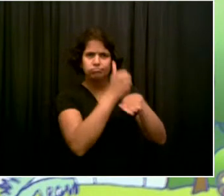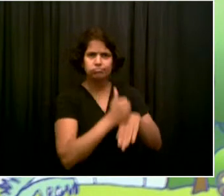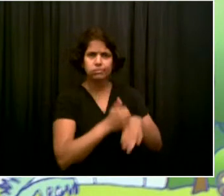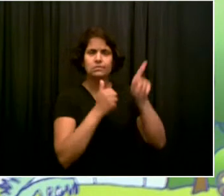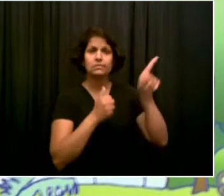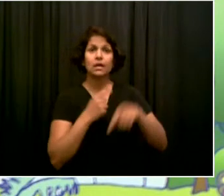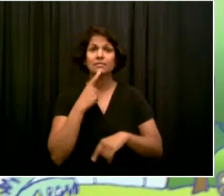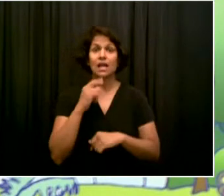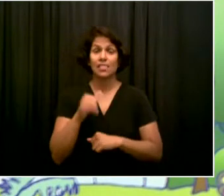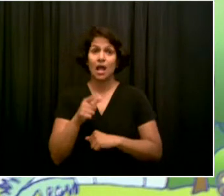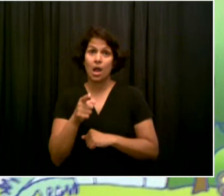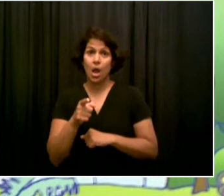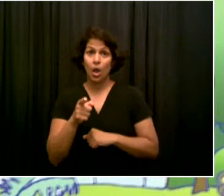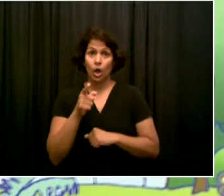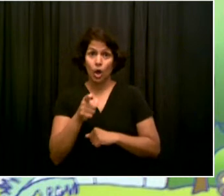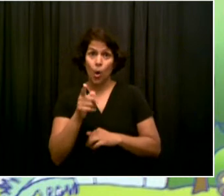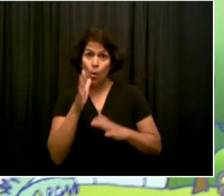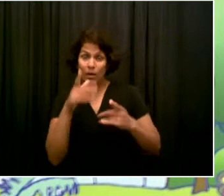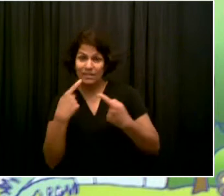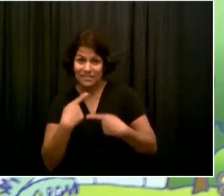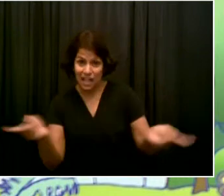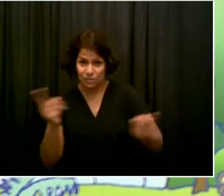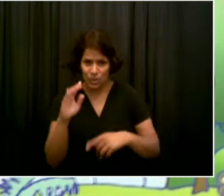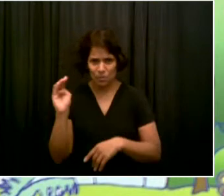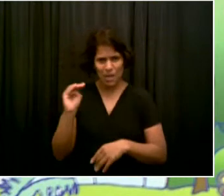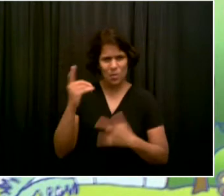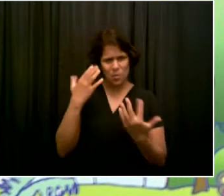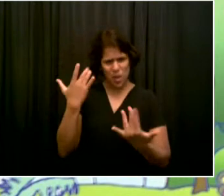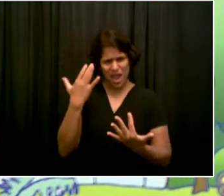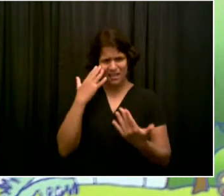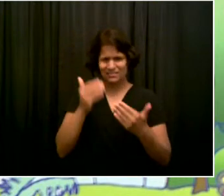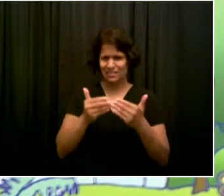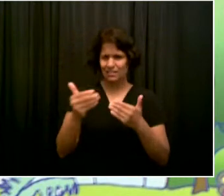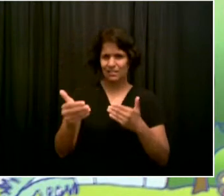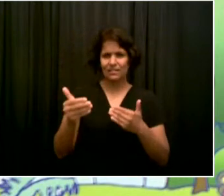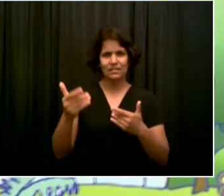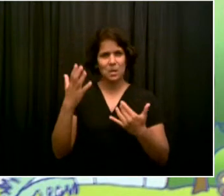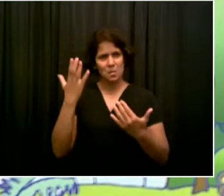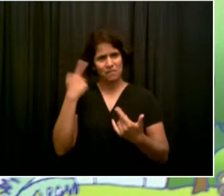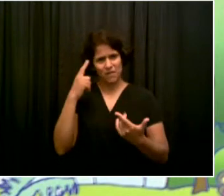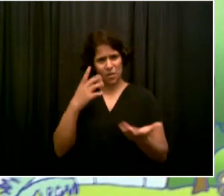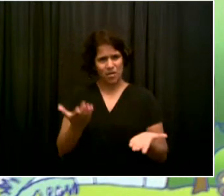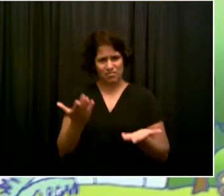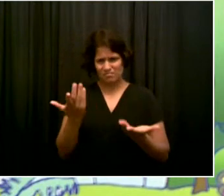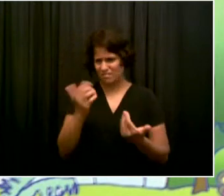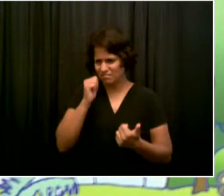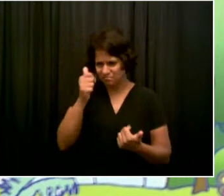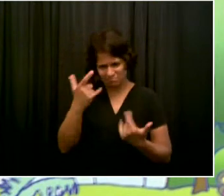PEOPLE. YOU SAID EARLIER YOU'RE GOING TO GIVE AN UPDATE BEGINNING OF